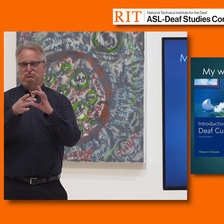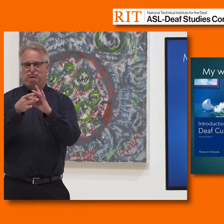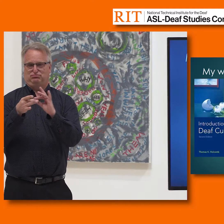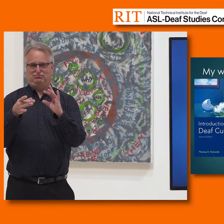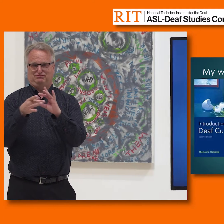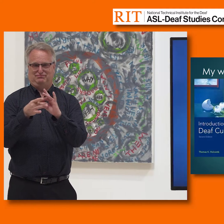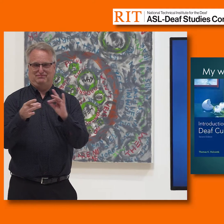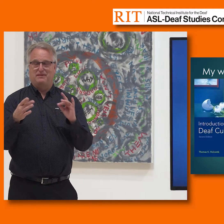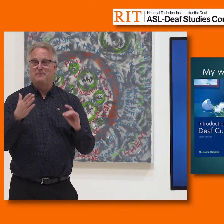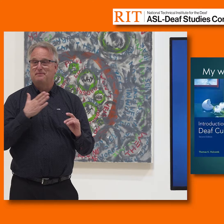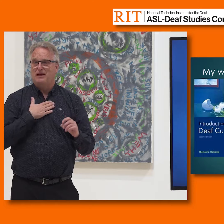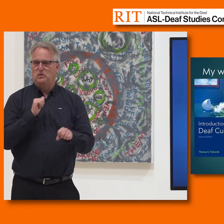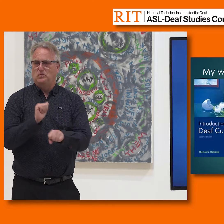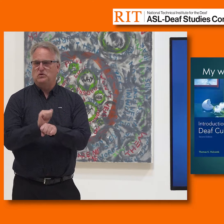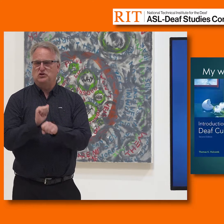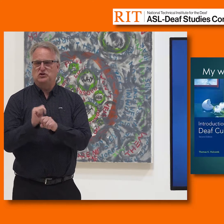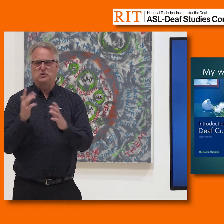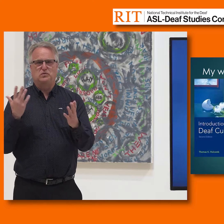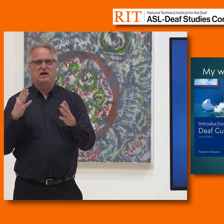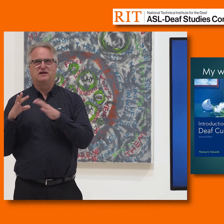because I'm not technically astute.